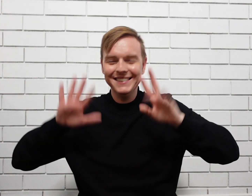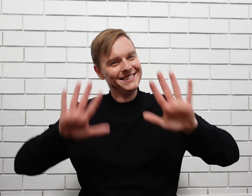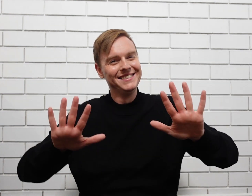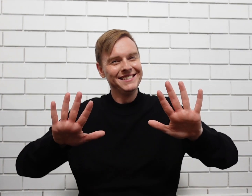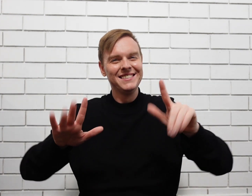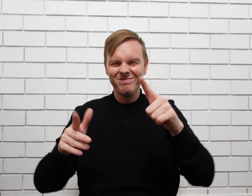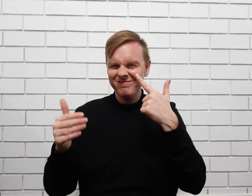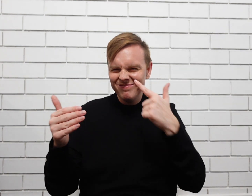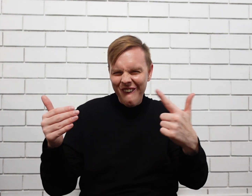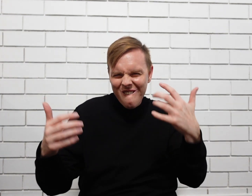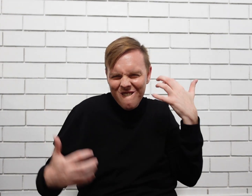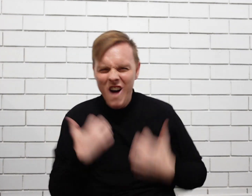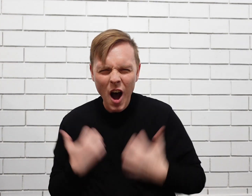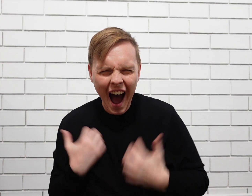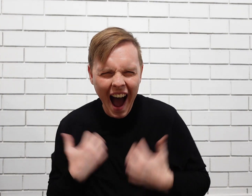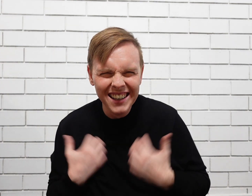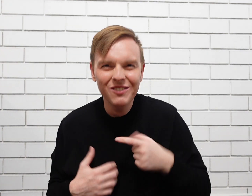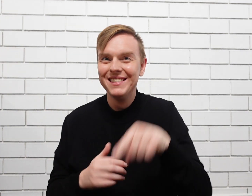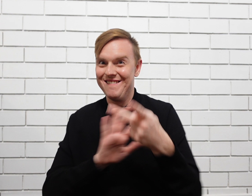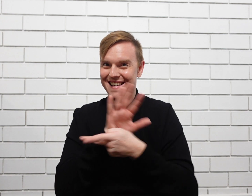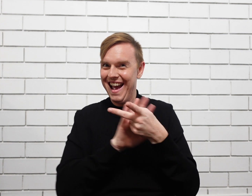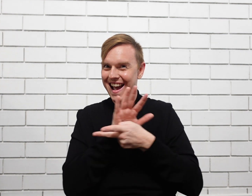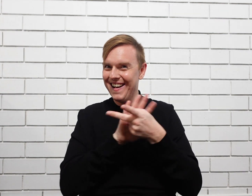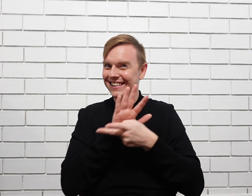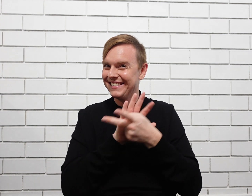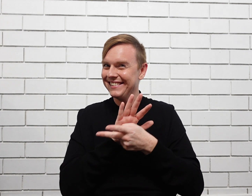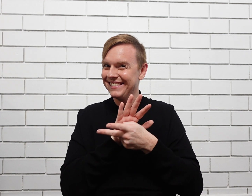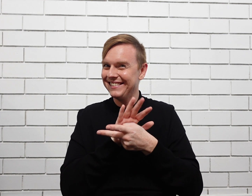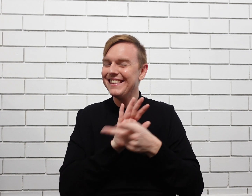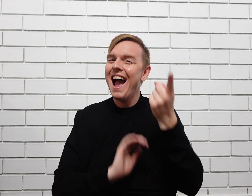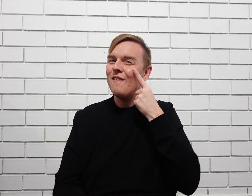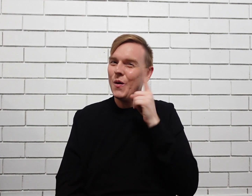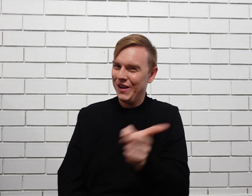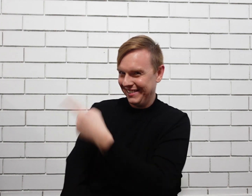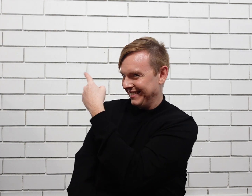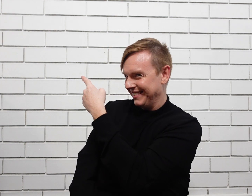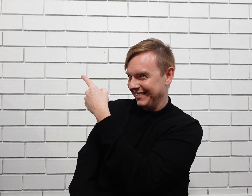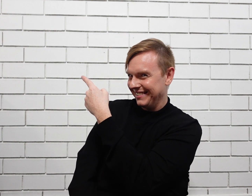LOOKING FORWARD FOR THIS VIDEO?! Have a look (wrong side way lol).